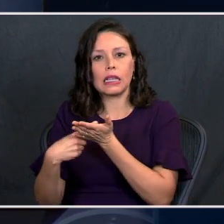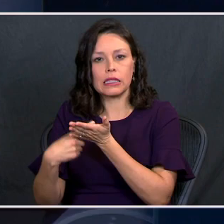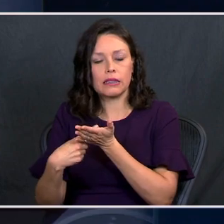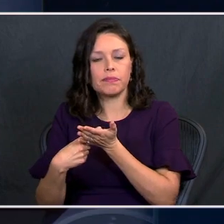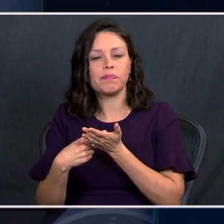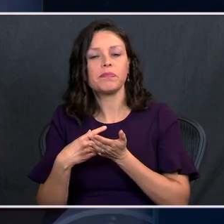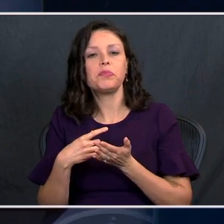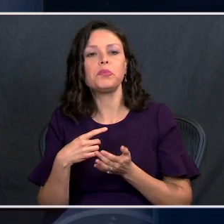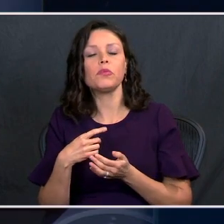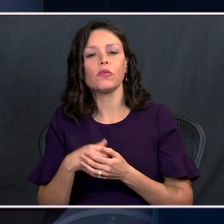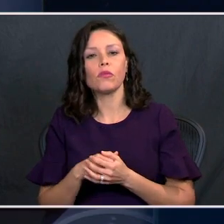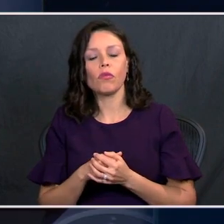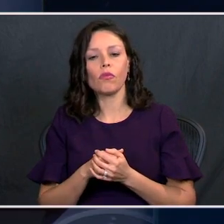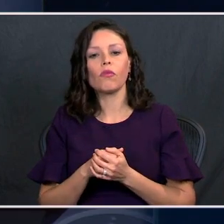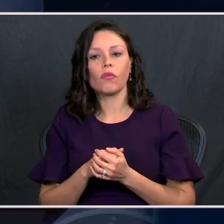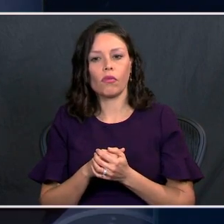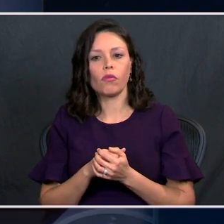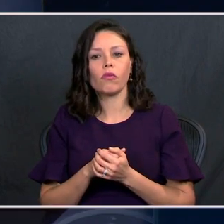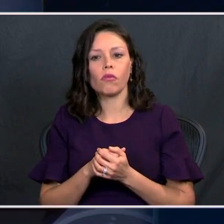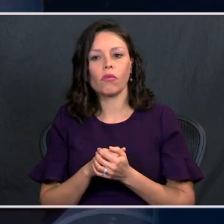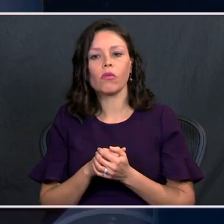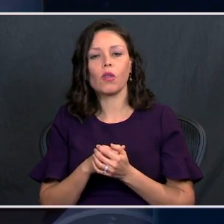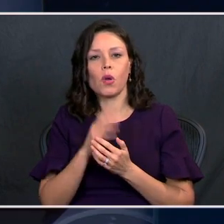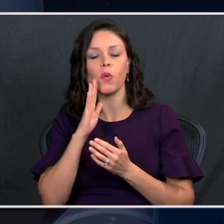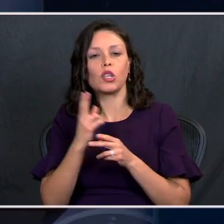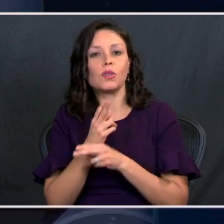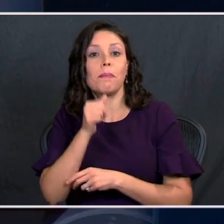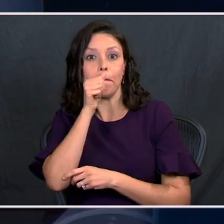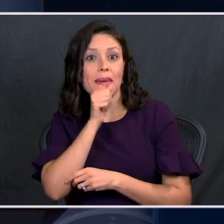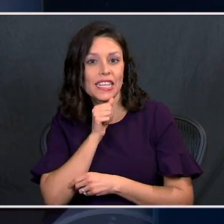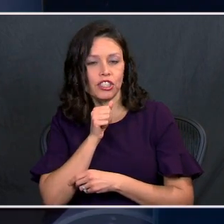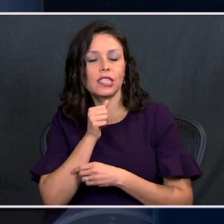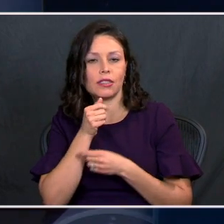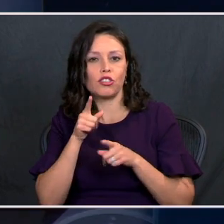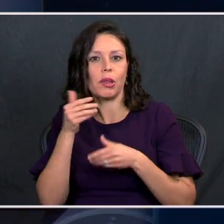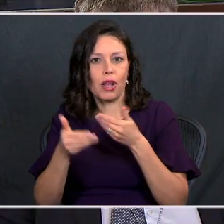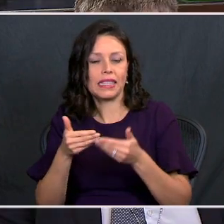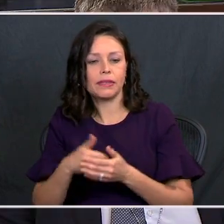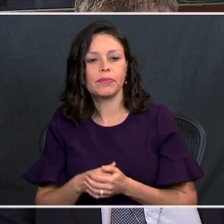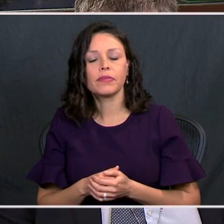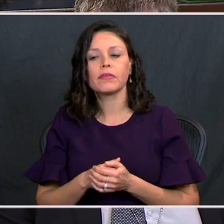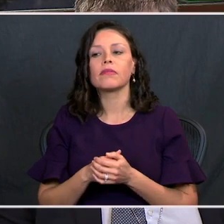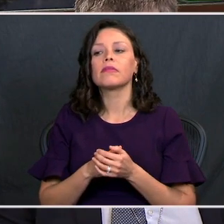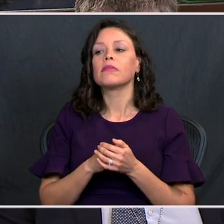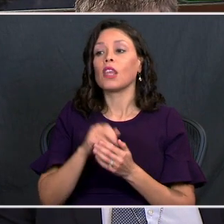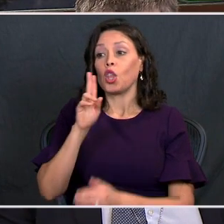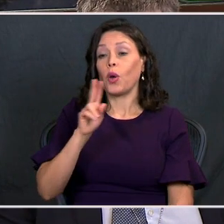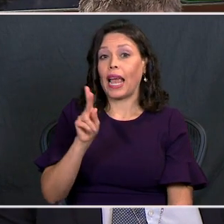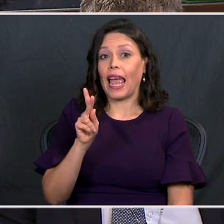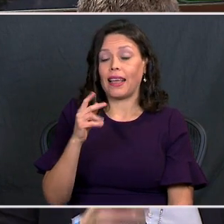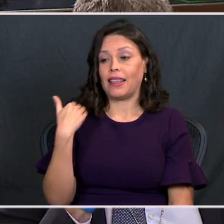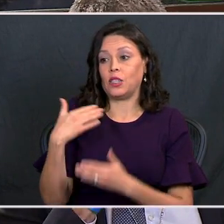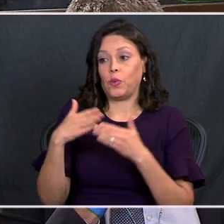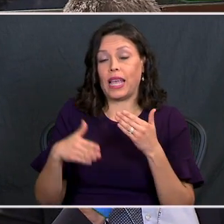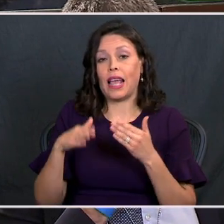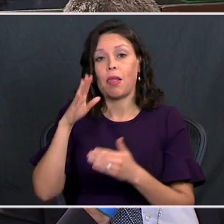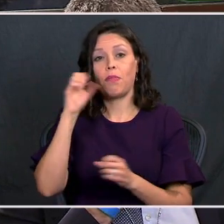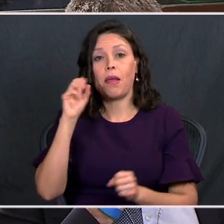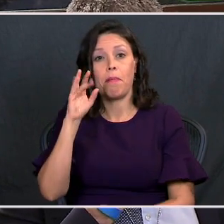and we're going to approach it with patience. The Press: And on the UK, we know, over the weekend, President Biden had a phone call